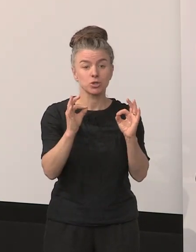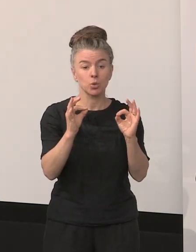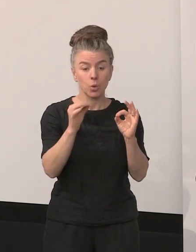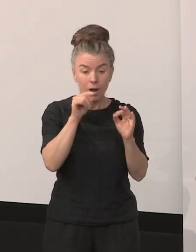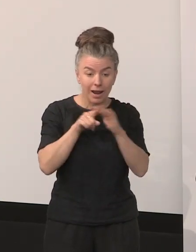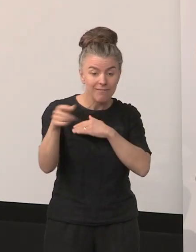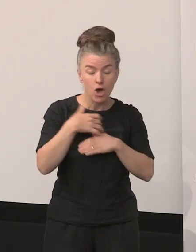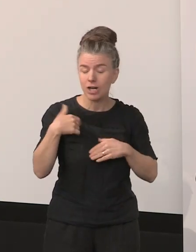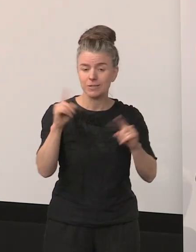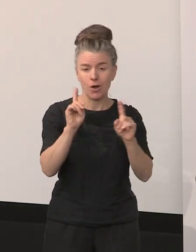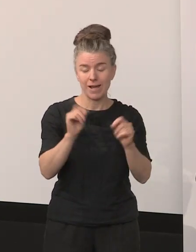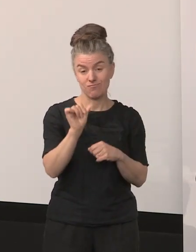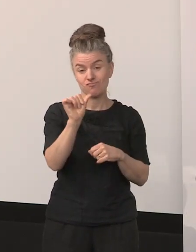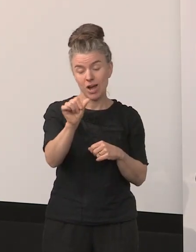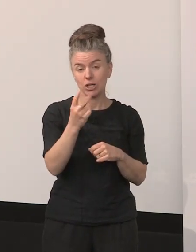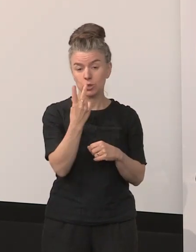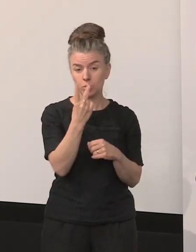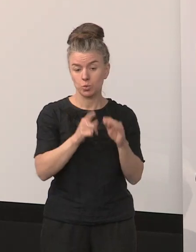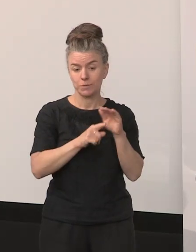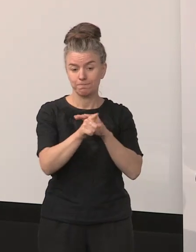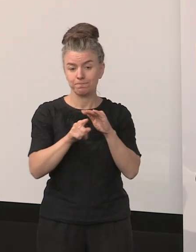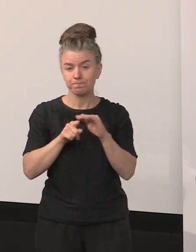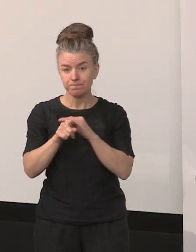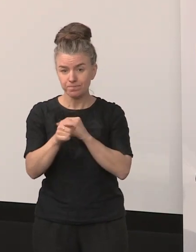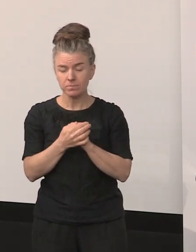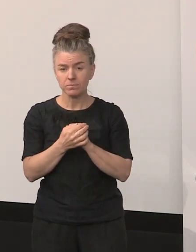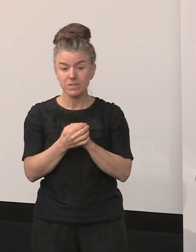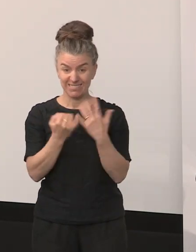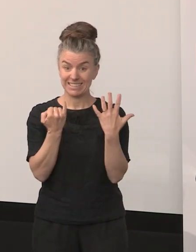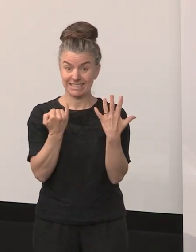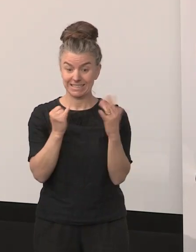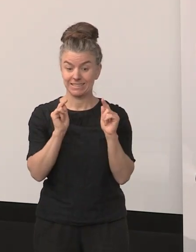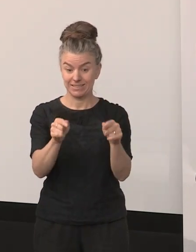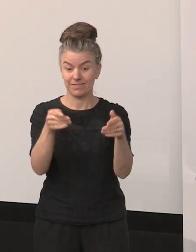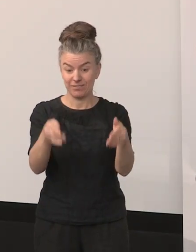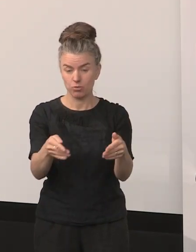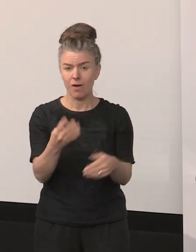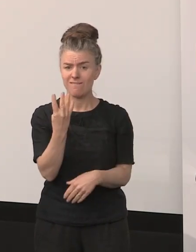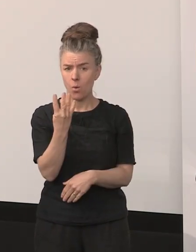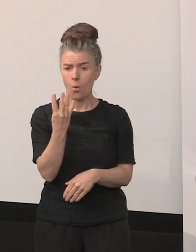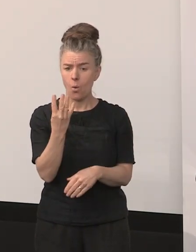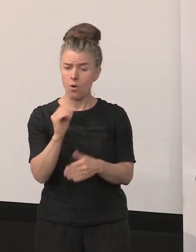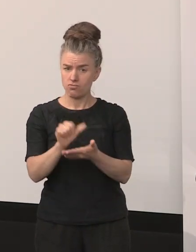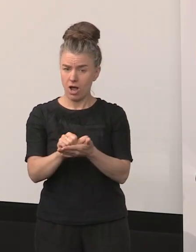exemptions. But in this case, yes, two people did abscond,